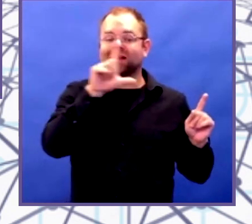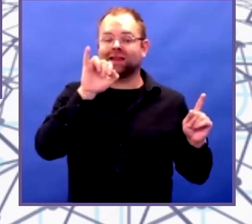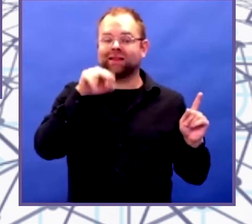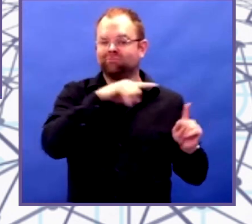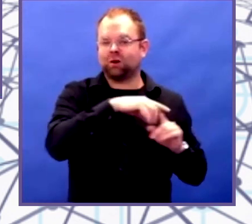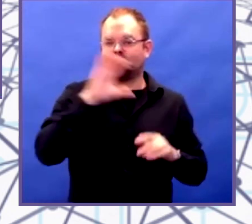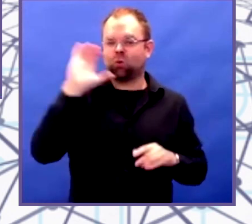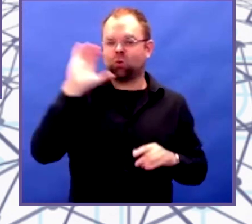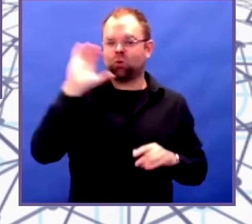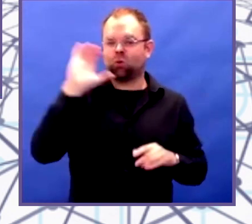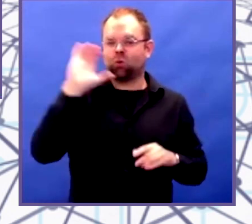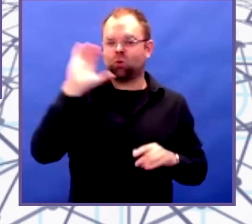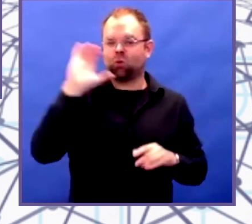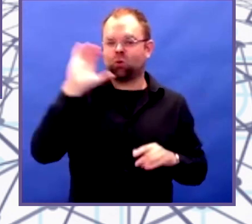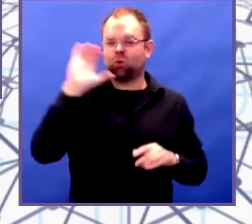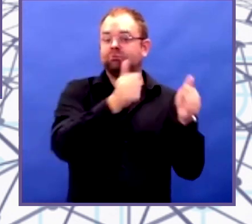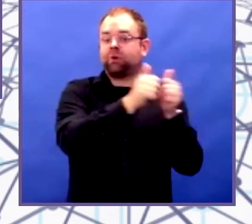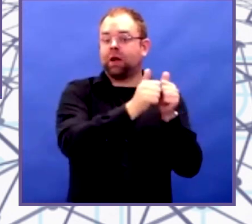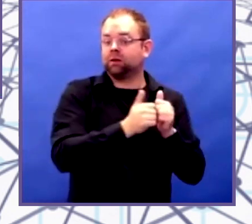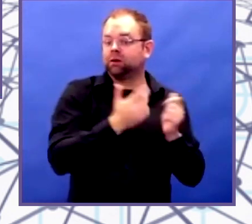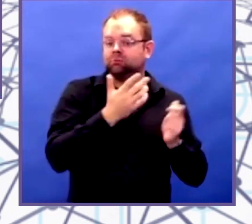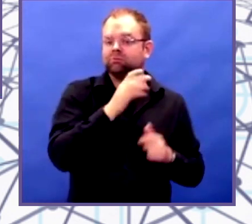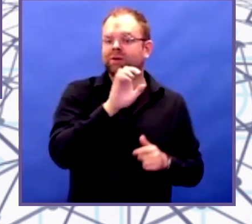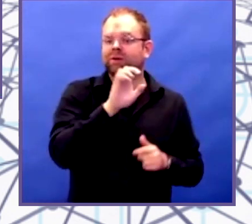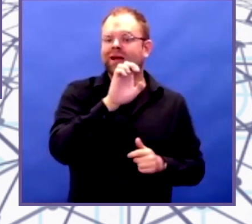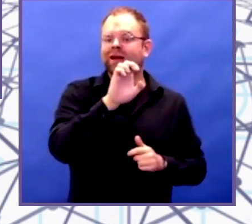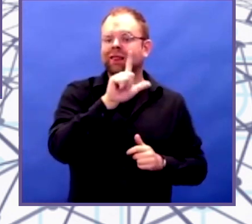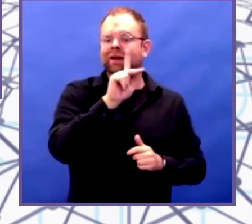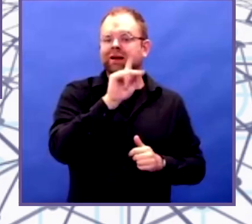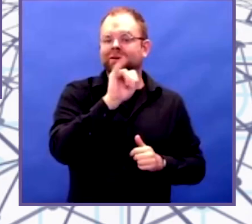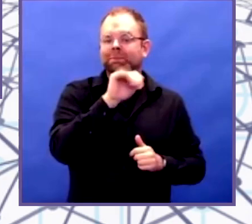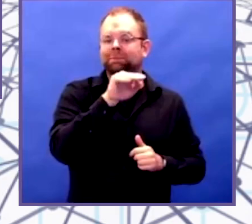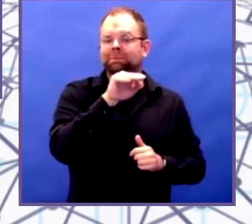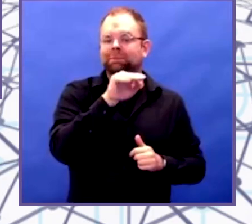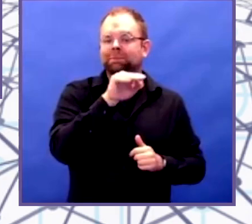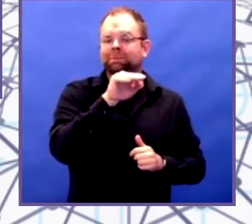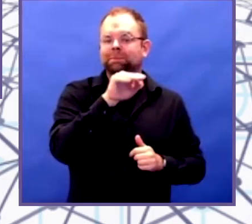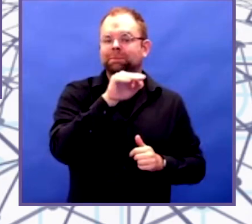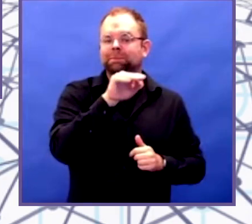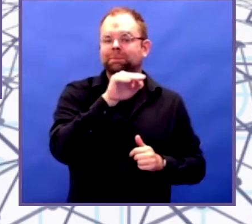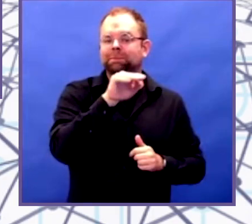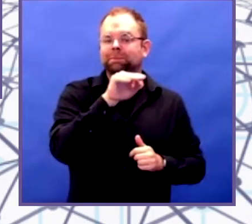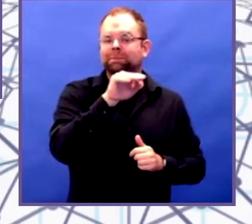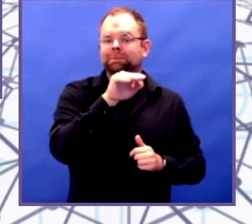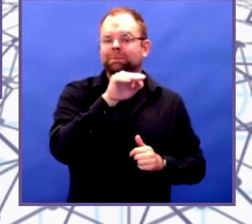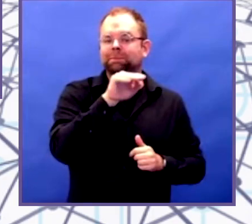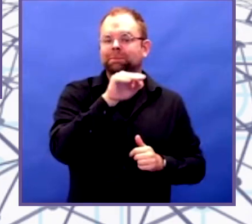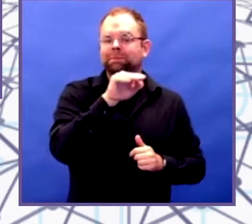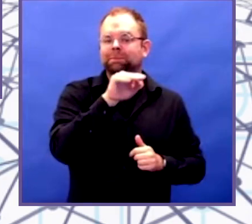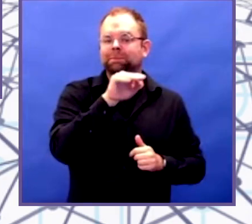So with that I'll come to our 6th and final city last but by no means least, Medellin and Colombia.